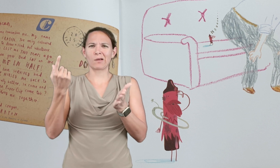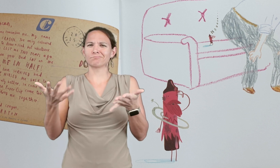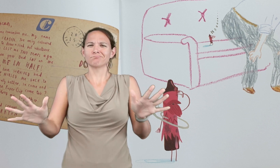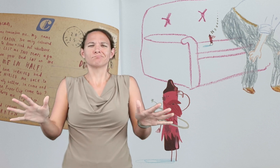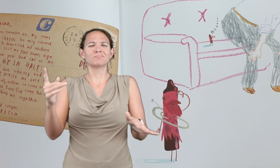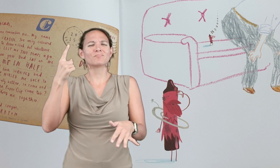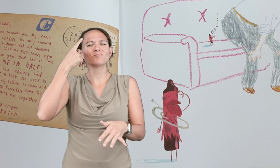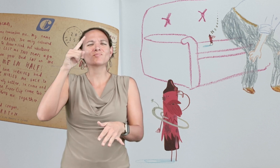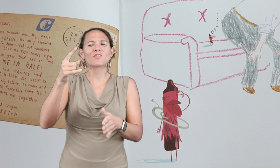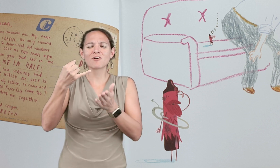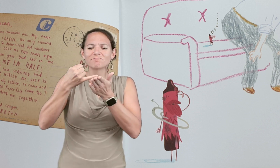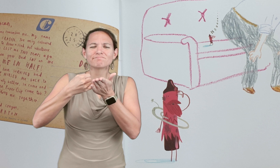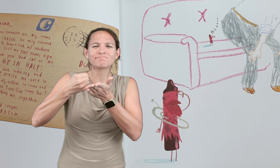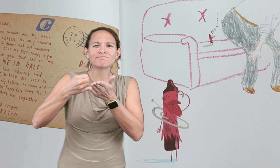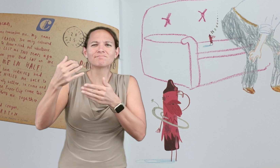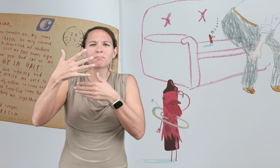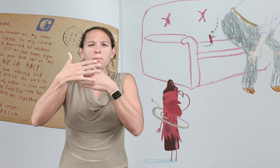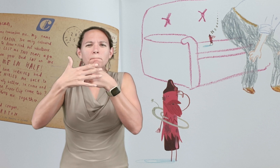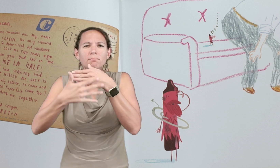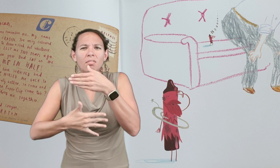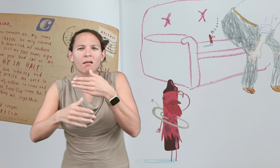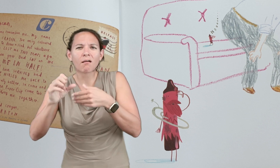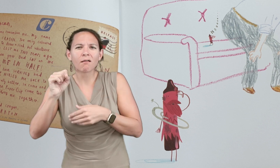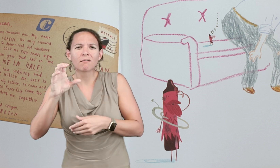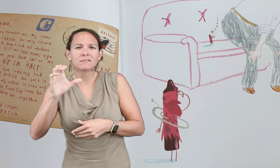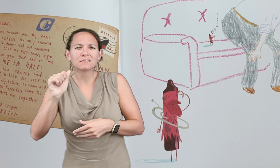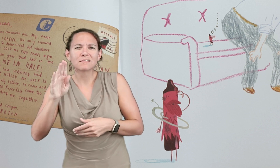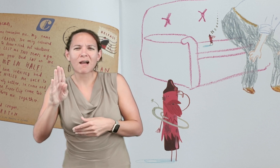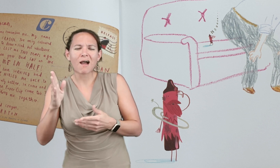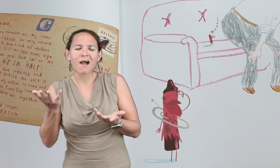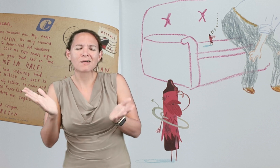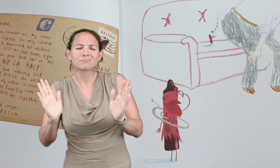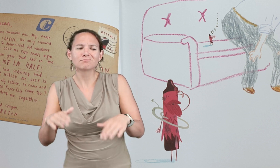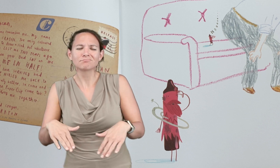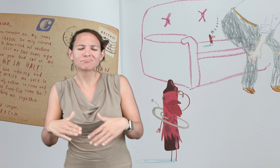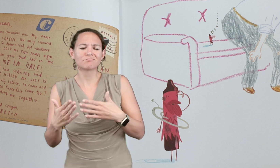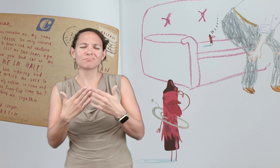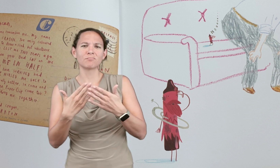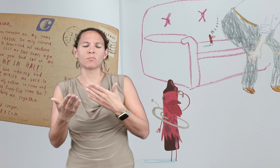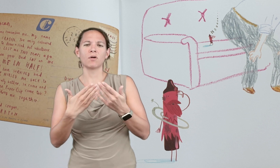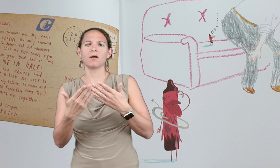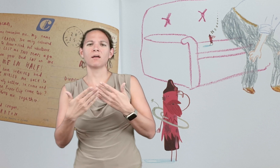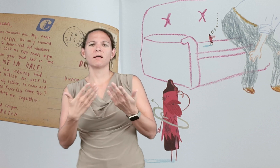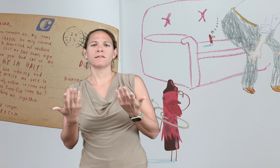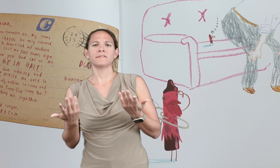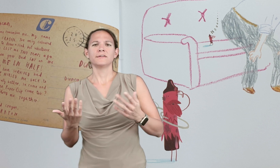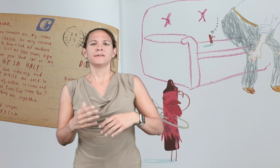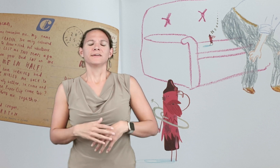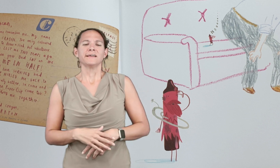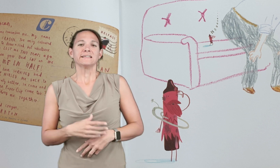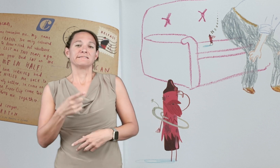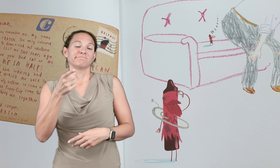You only used me once to draw a bloody scab. Huh, whatever.